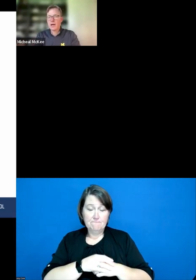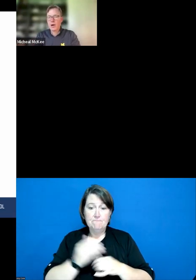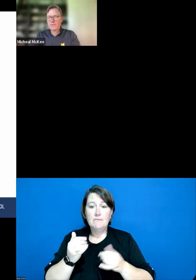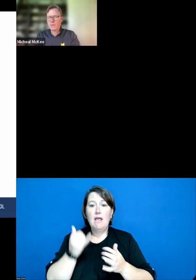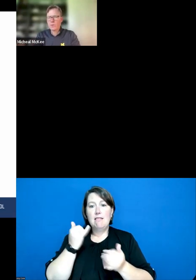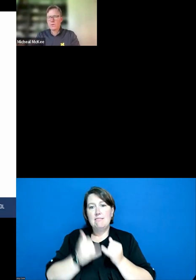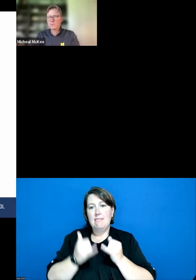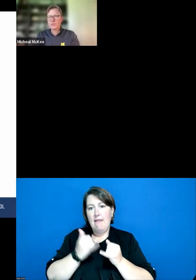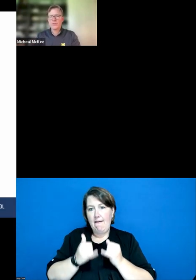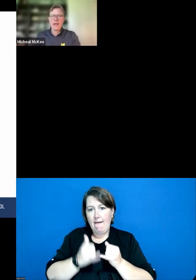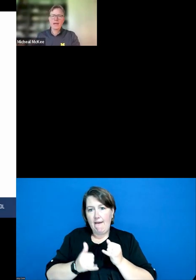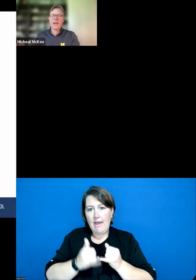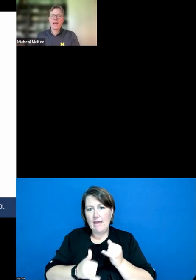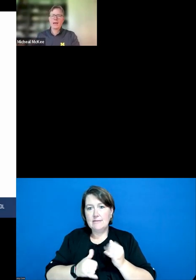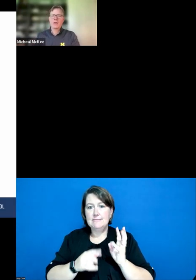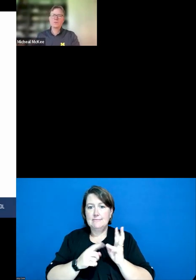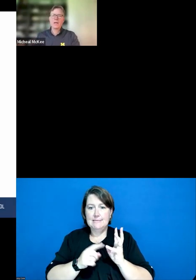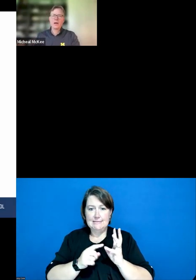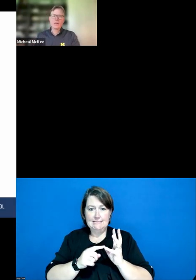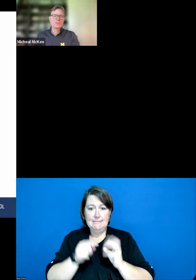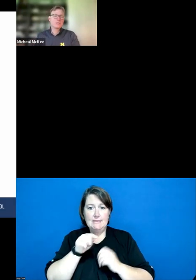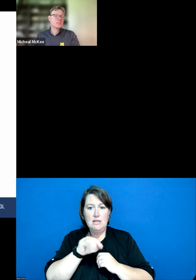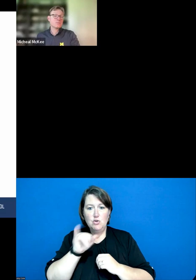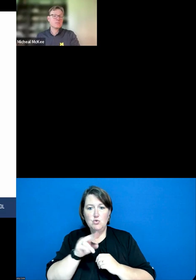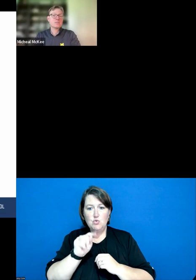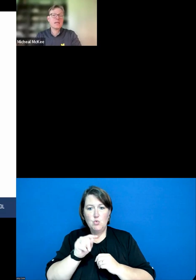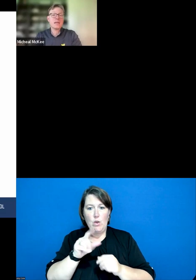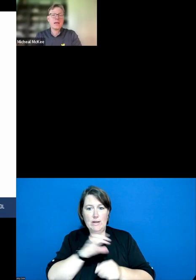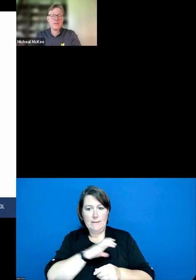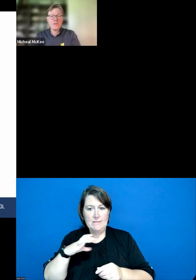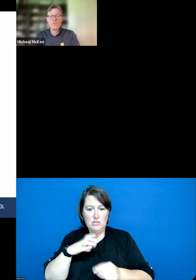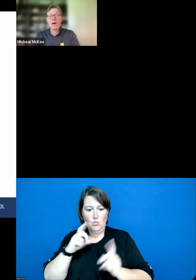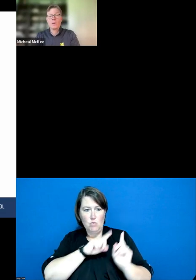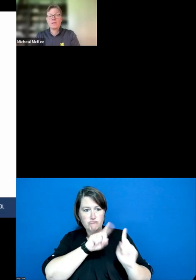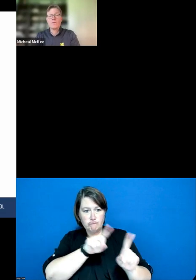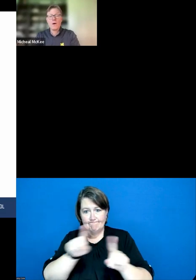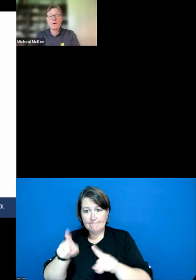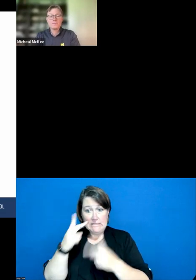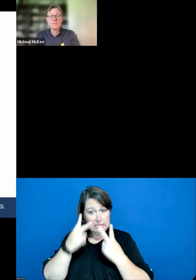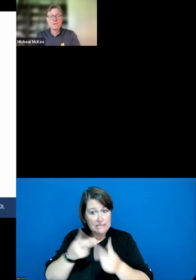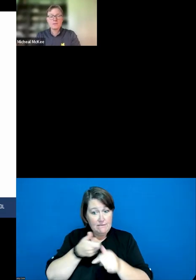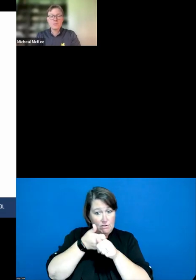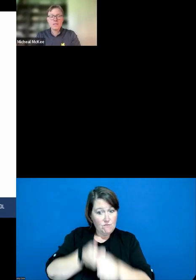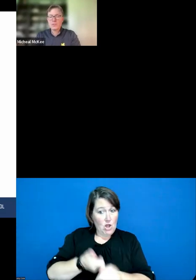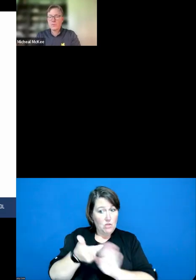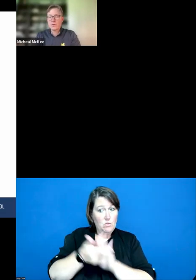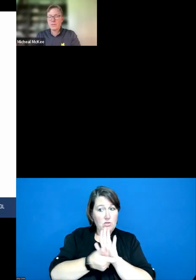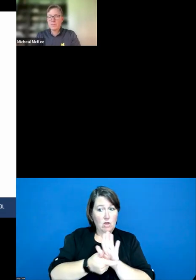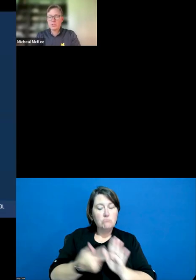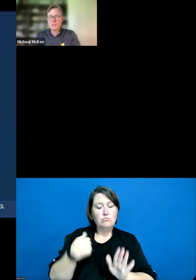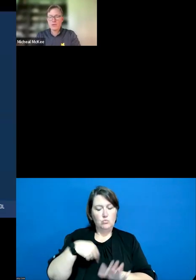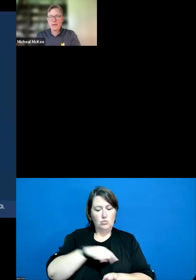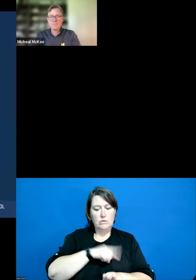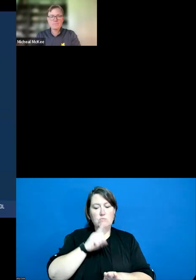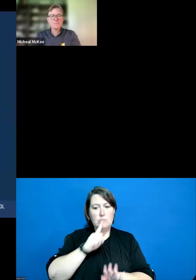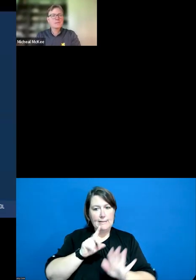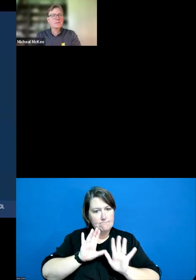often we'll survey and go to health care system to see if they're voling the law. So we need to really push for that.